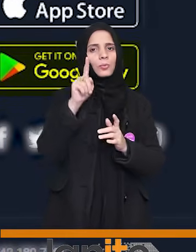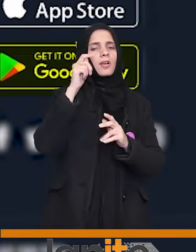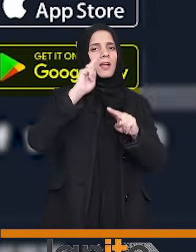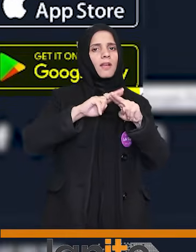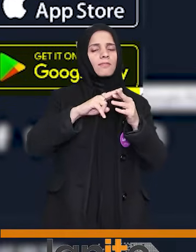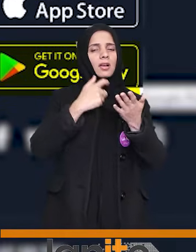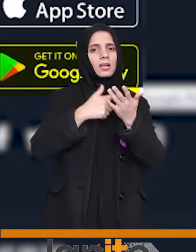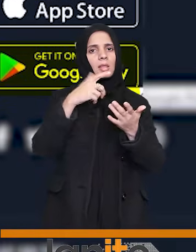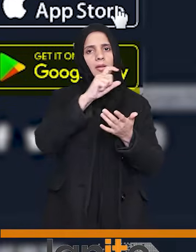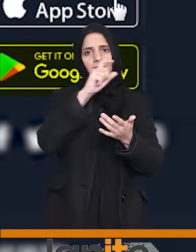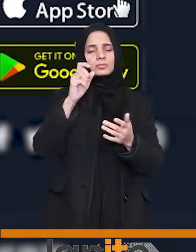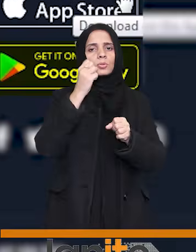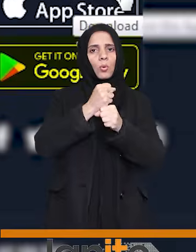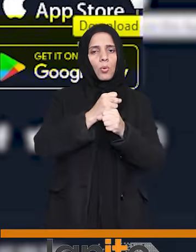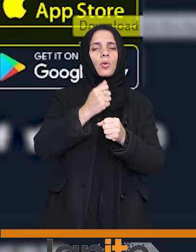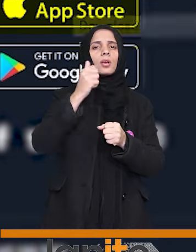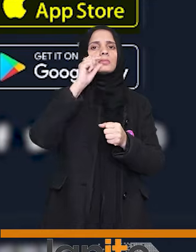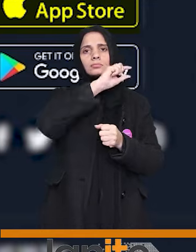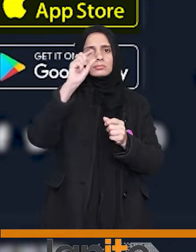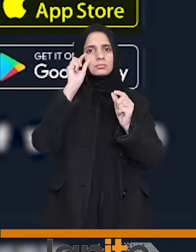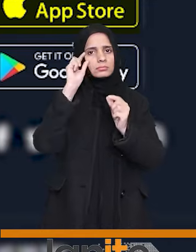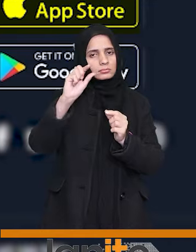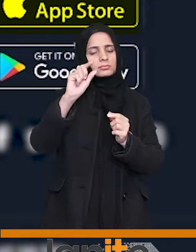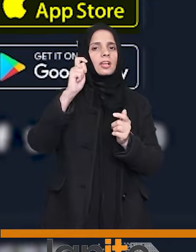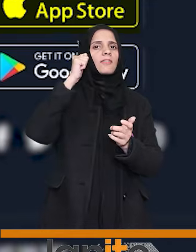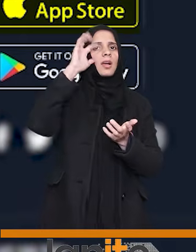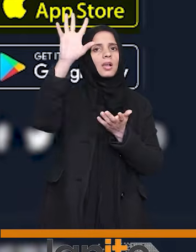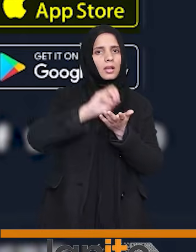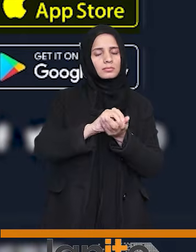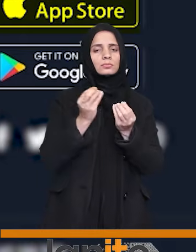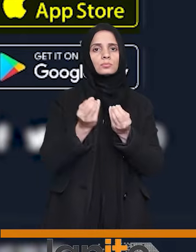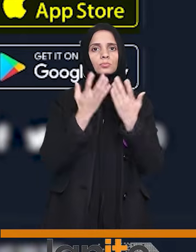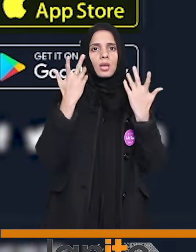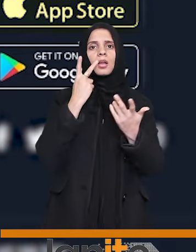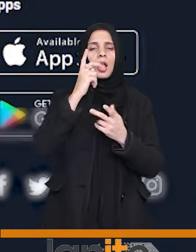And it says, ‘get on Google play, get the I phone app store app’.